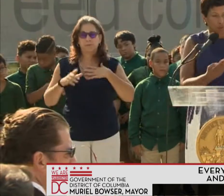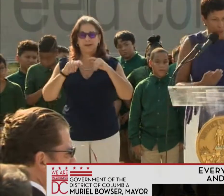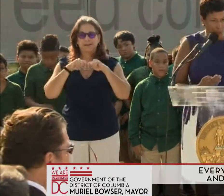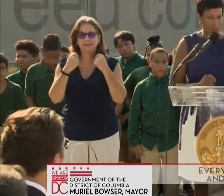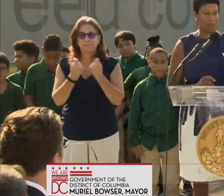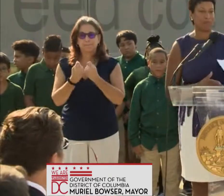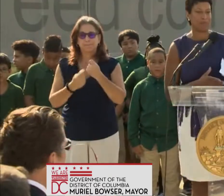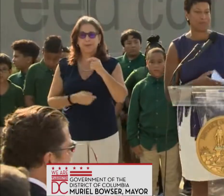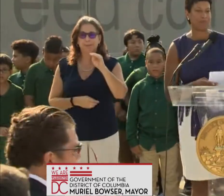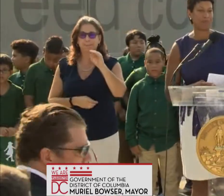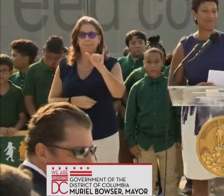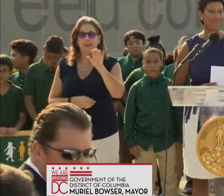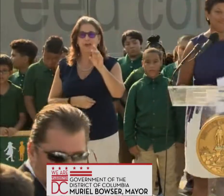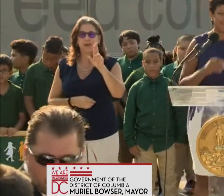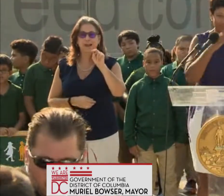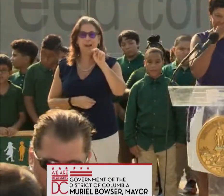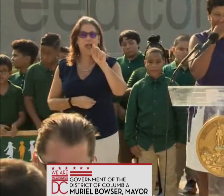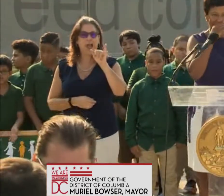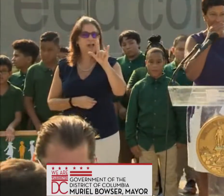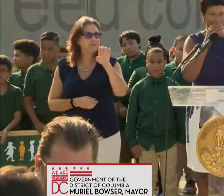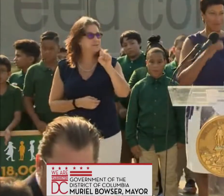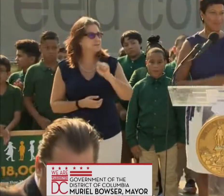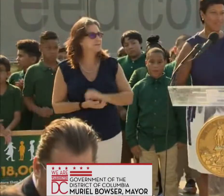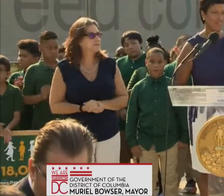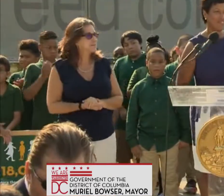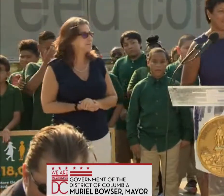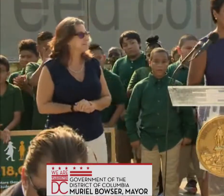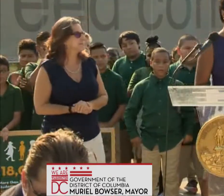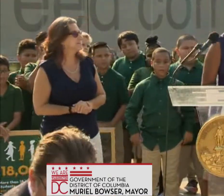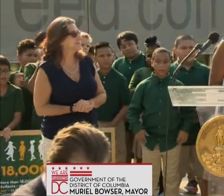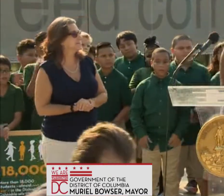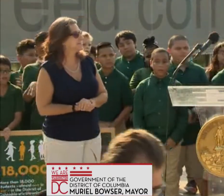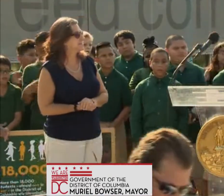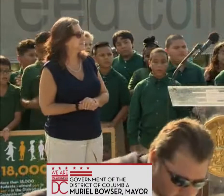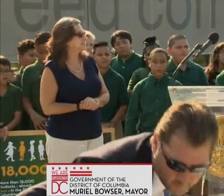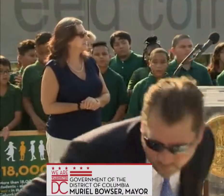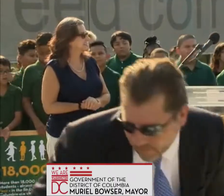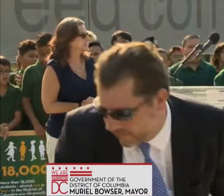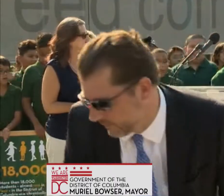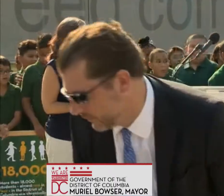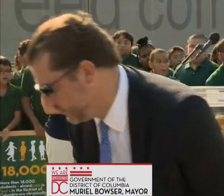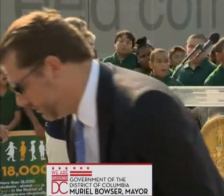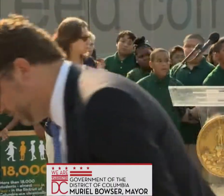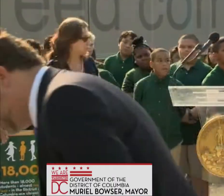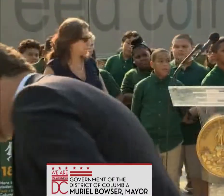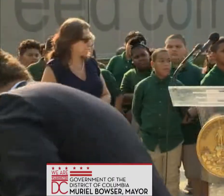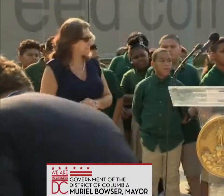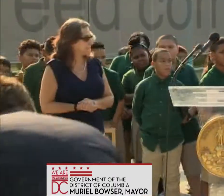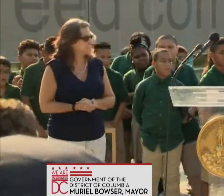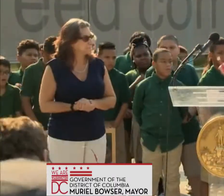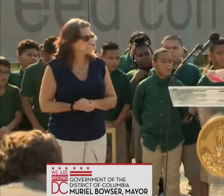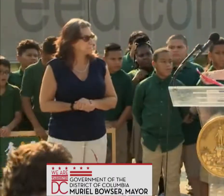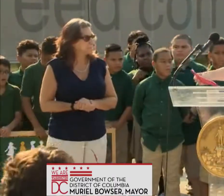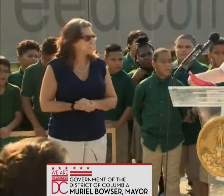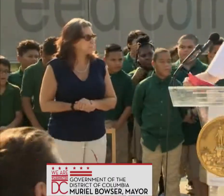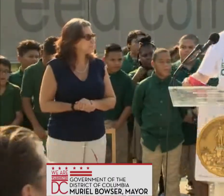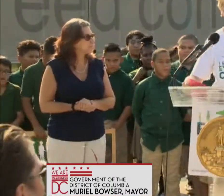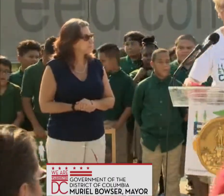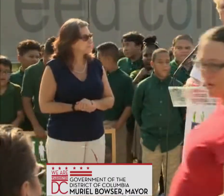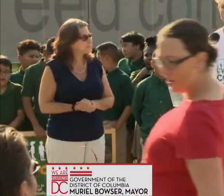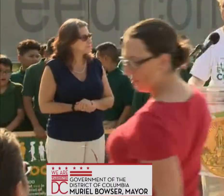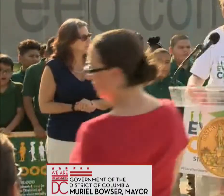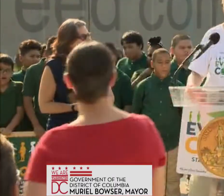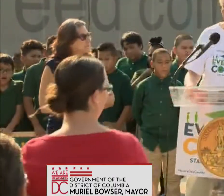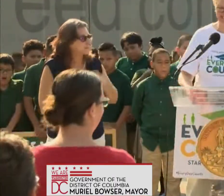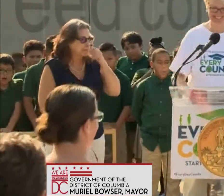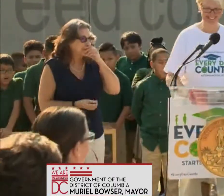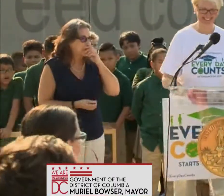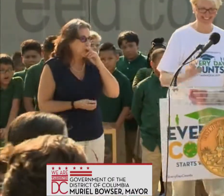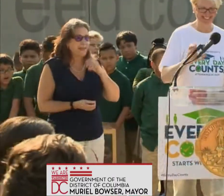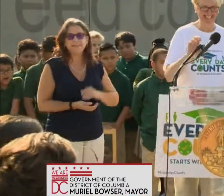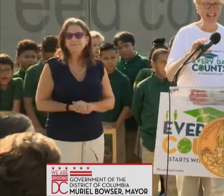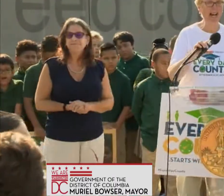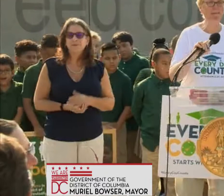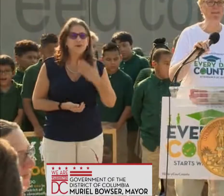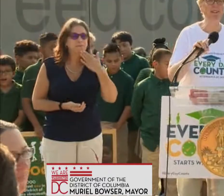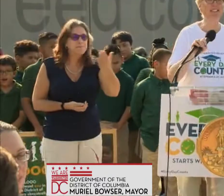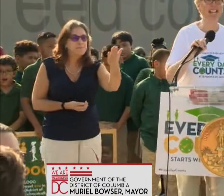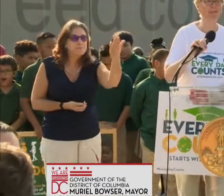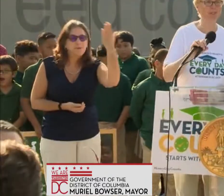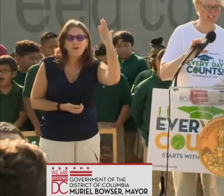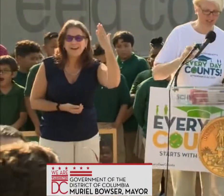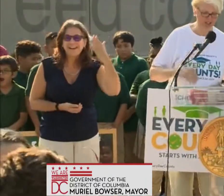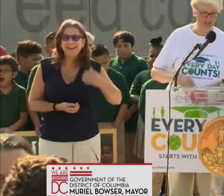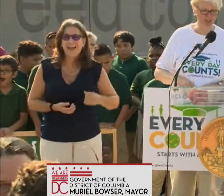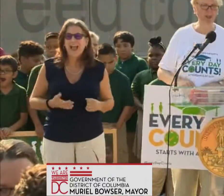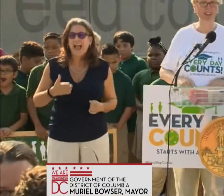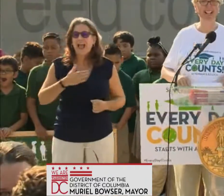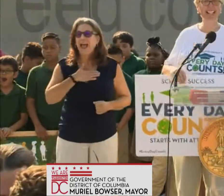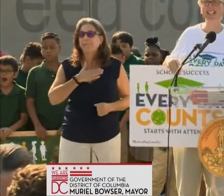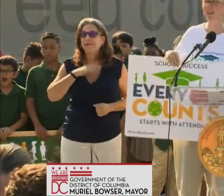Wilson good morning and happy first day of traditional school I can't go